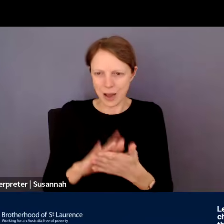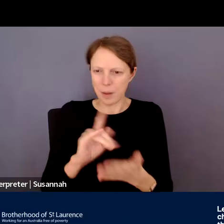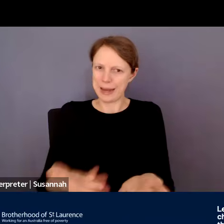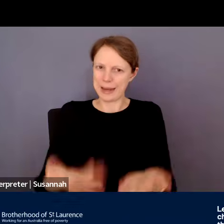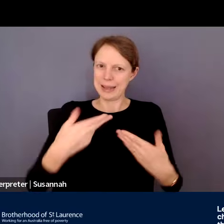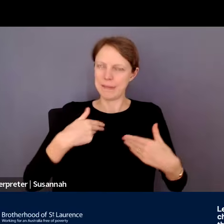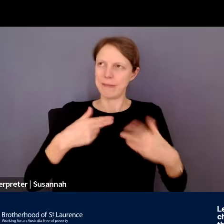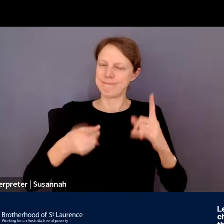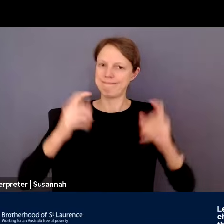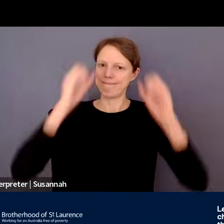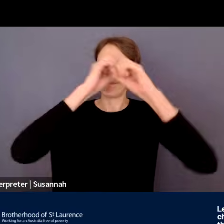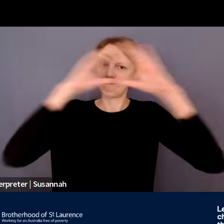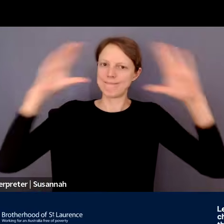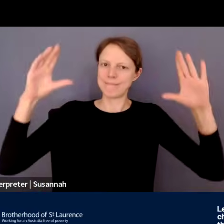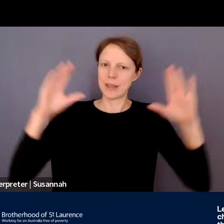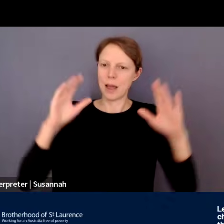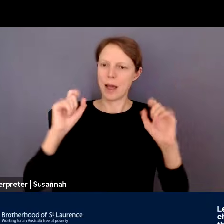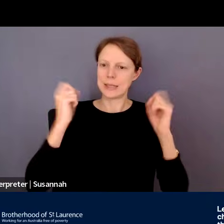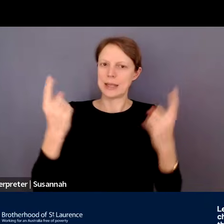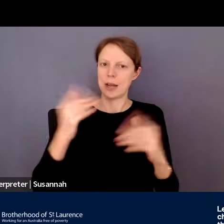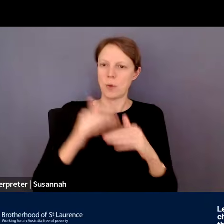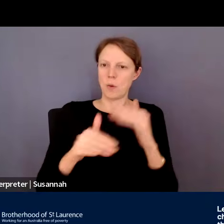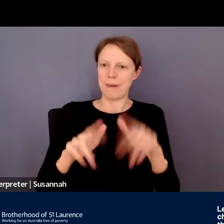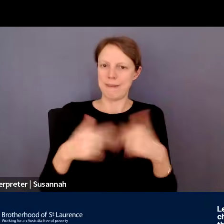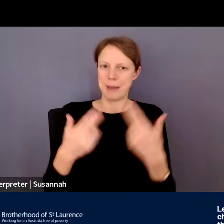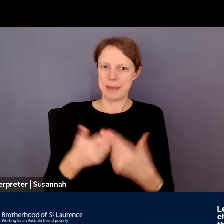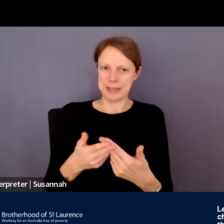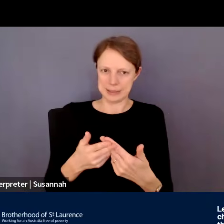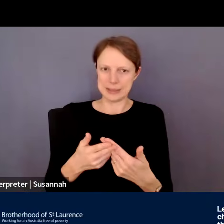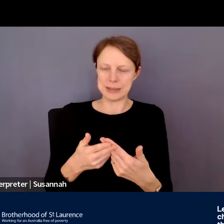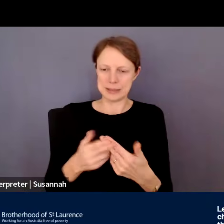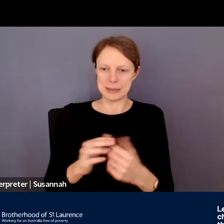actually the children we're thinking about with Thriving Kids. The other thing I want to say is,